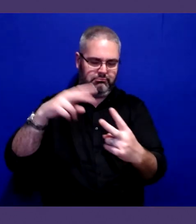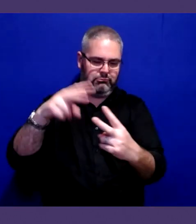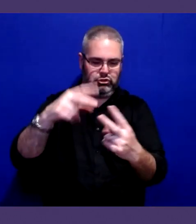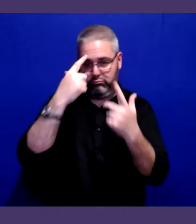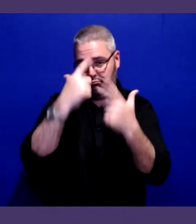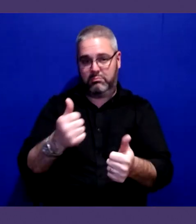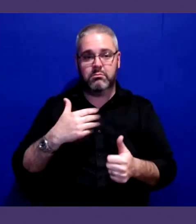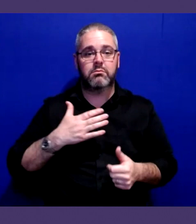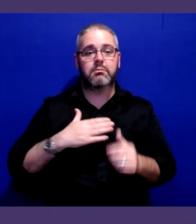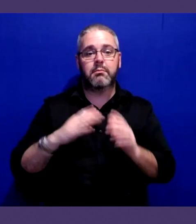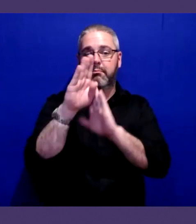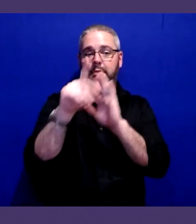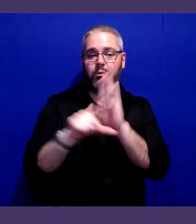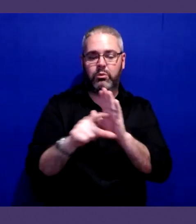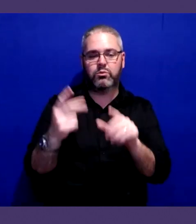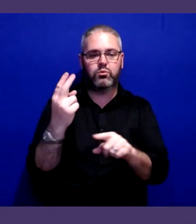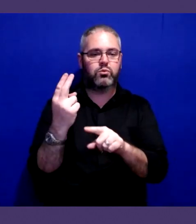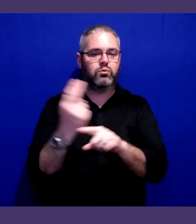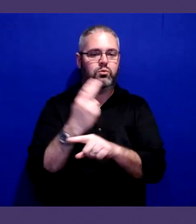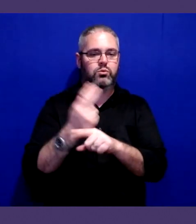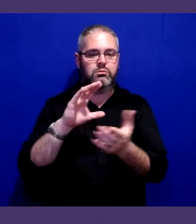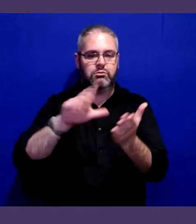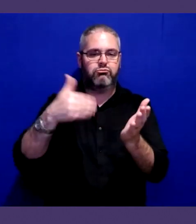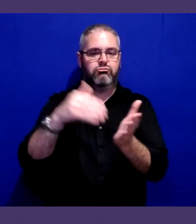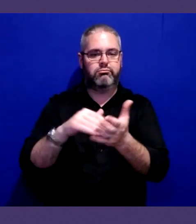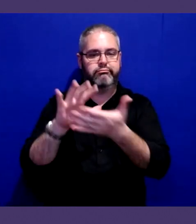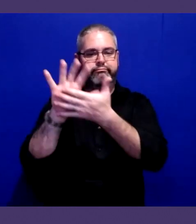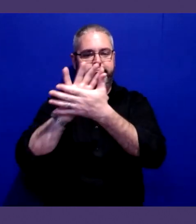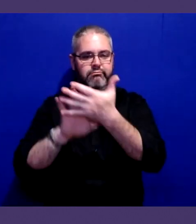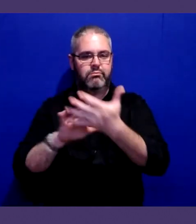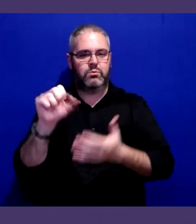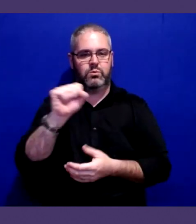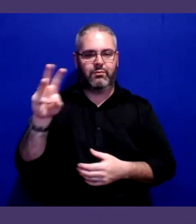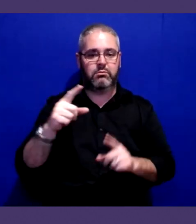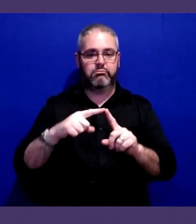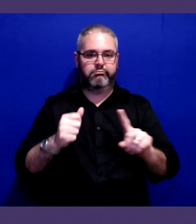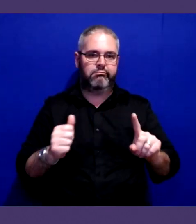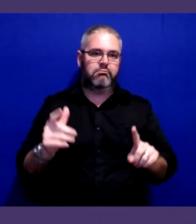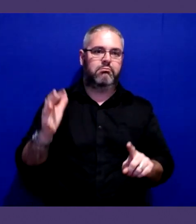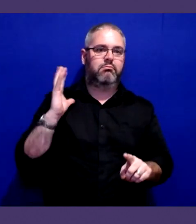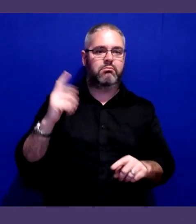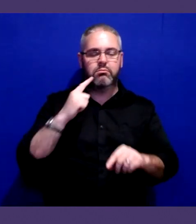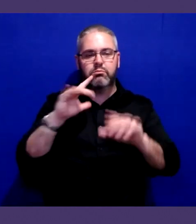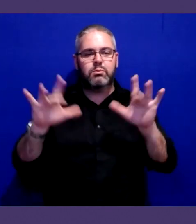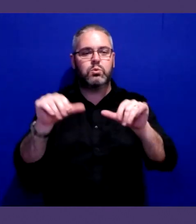user-centered design of software, from way back, also, computer science and technical writing.